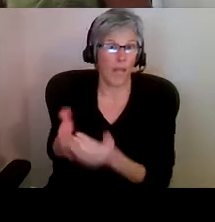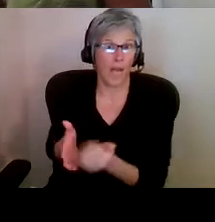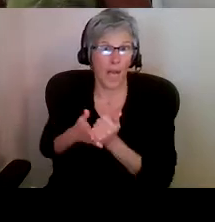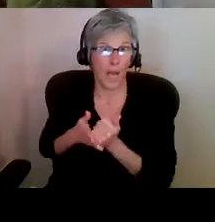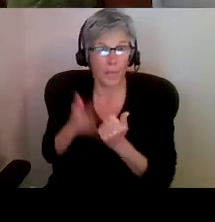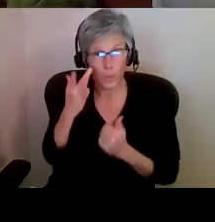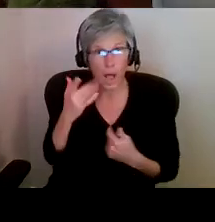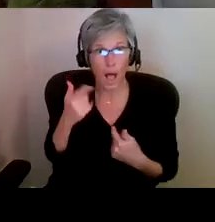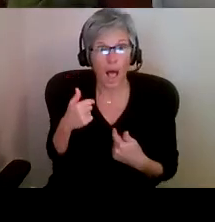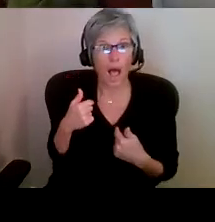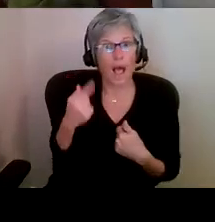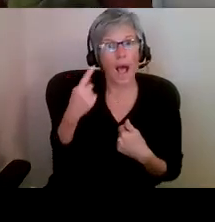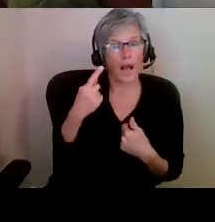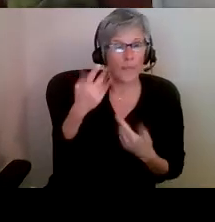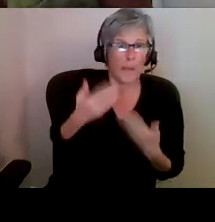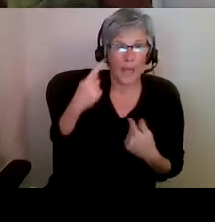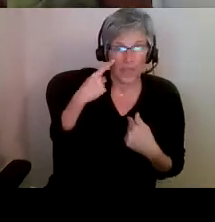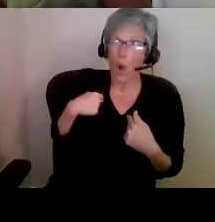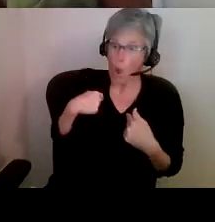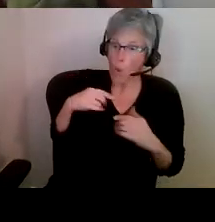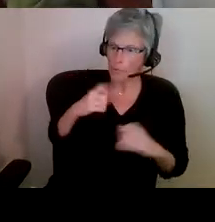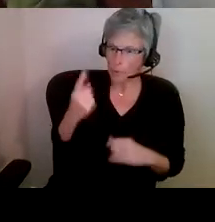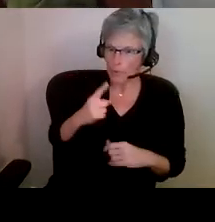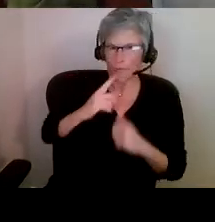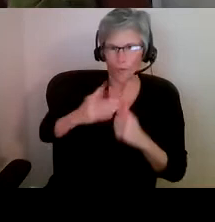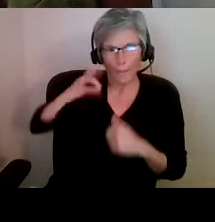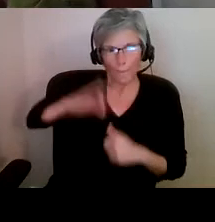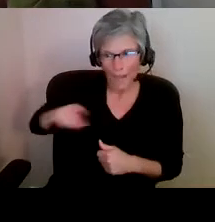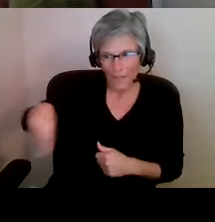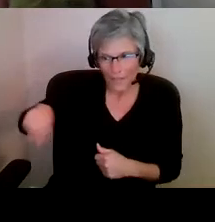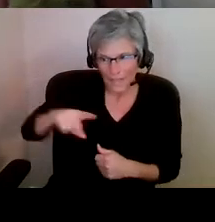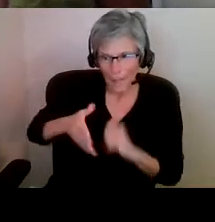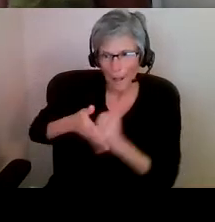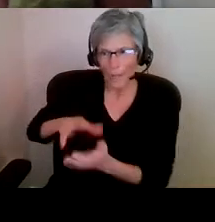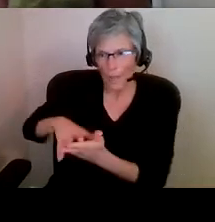that's really helping students to learn and by doing that sort of quick check-in you're like,